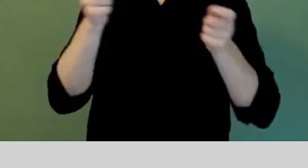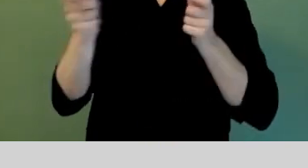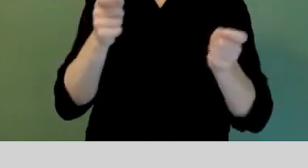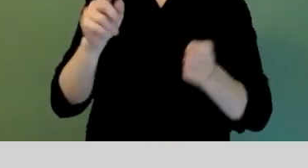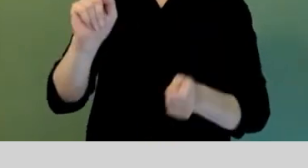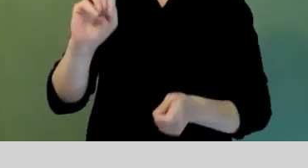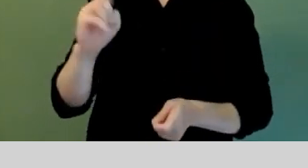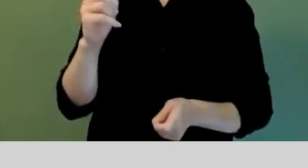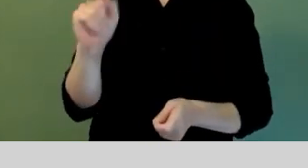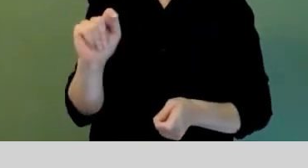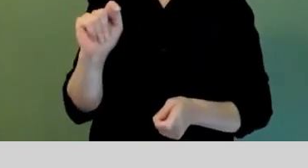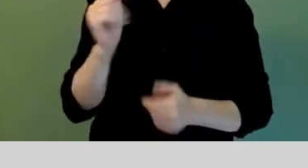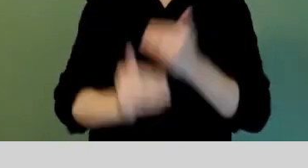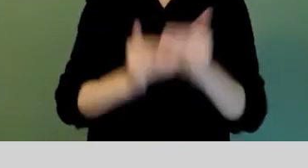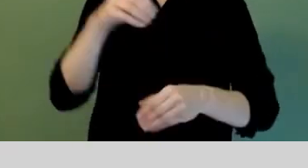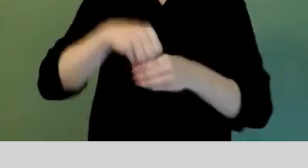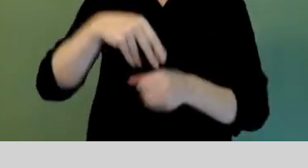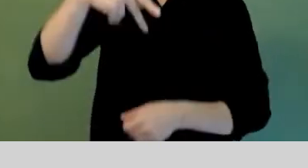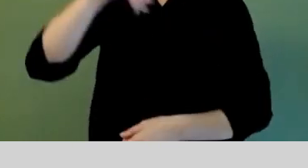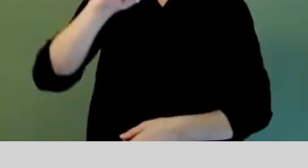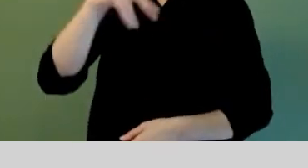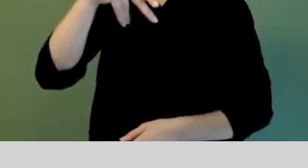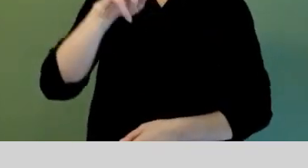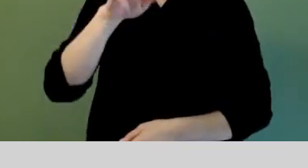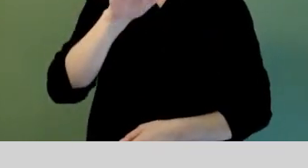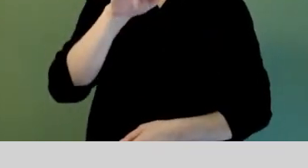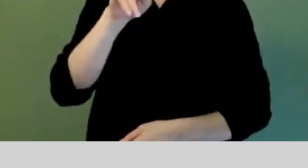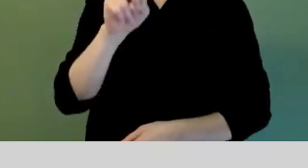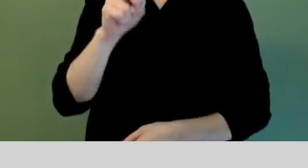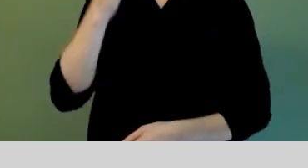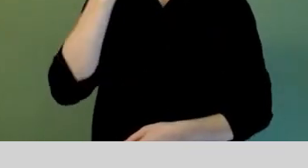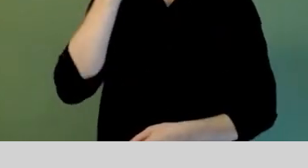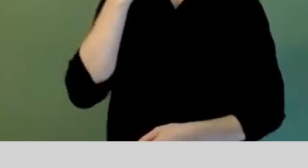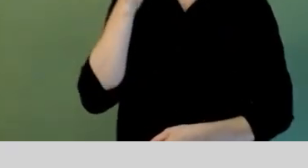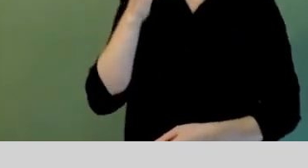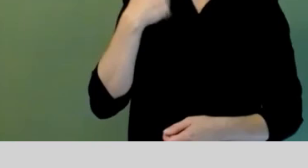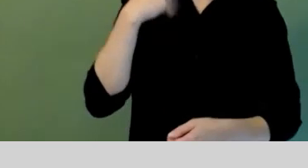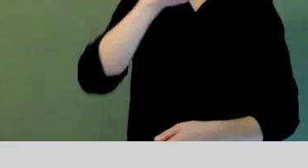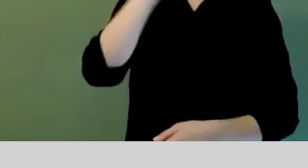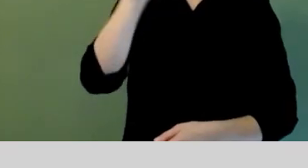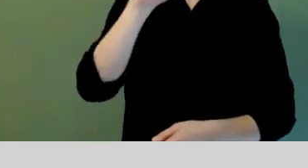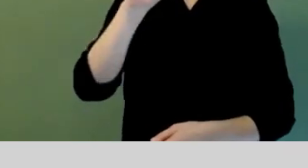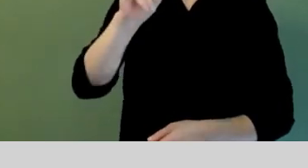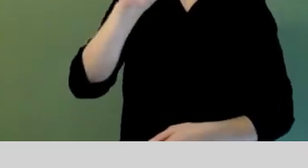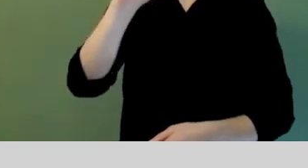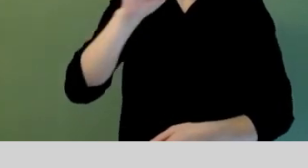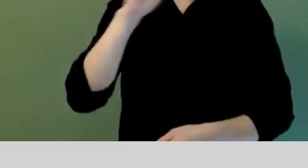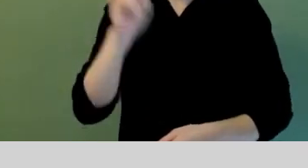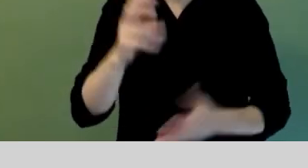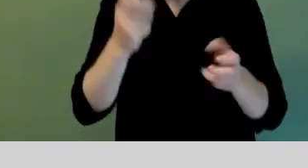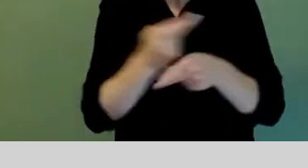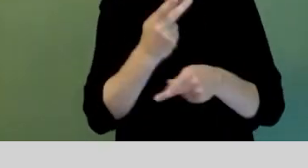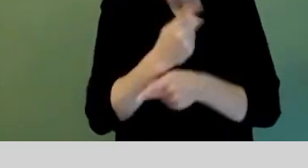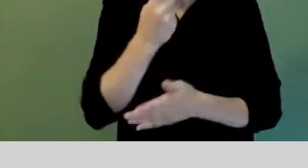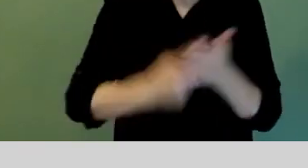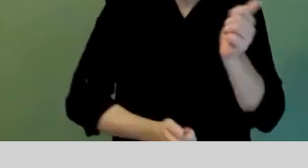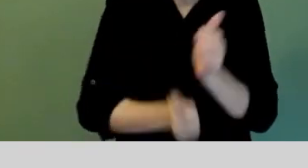Say that you want to figure out the most frequent word in the Zen of Python. Well, you can do that with Unix pipelines. And with your Unix pipeline,